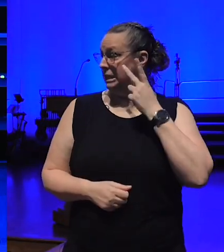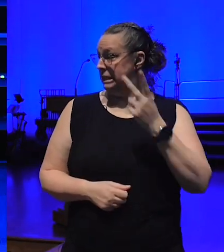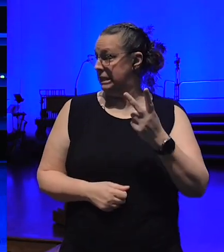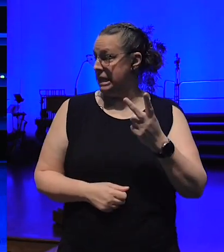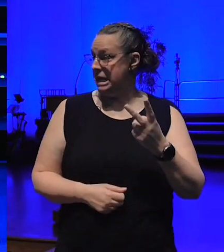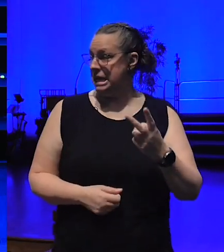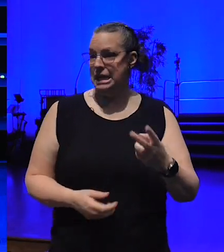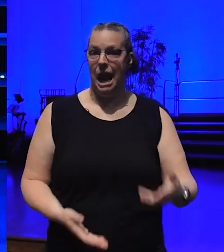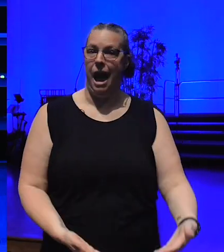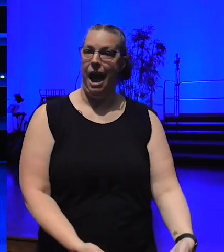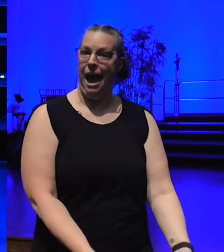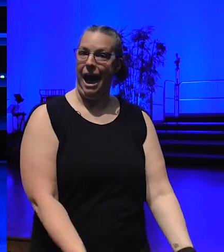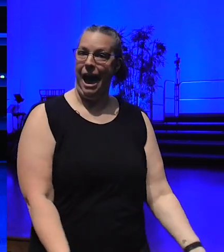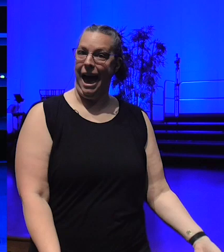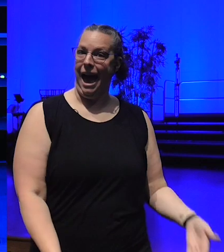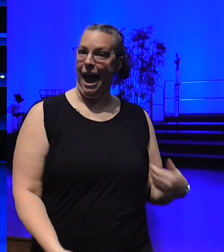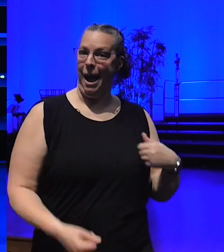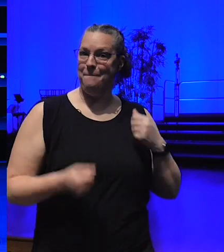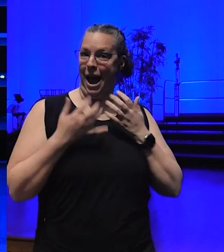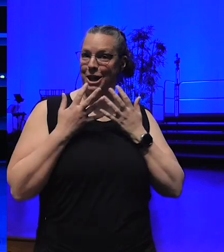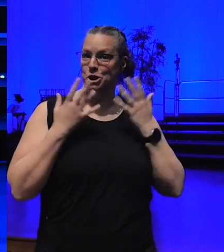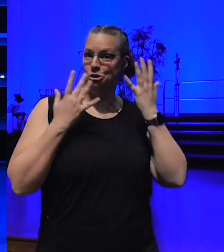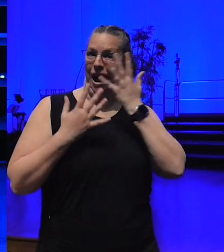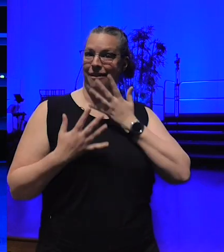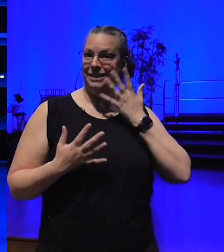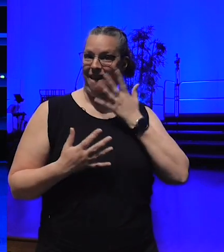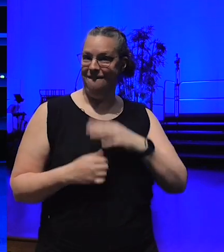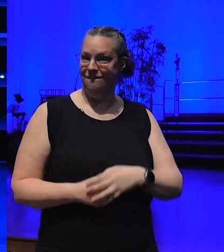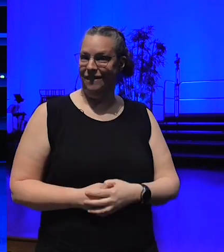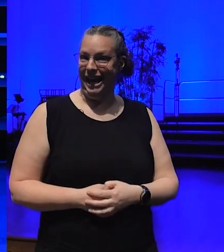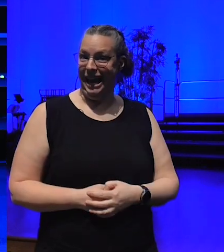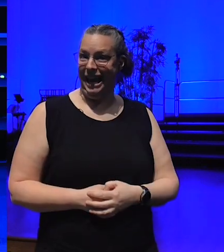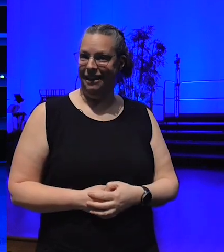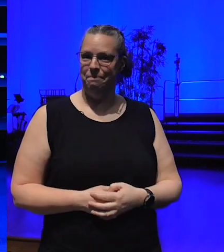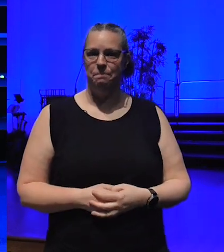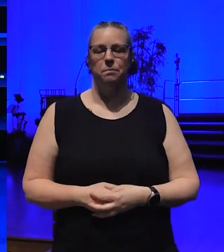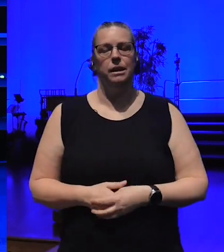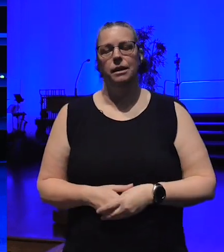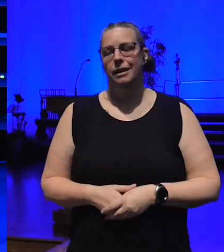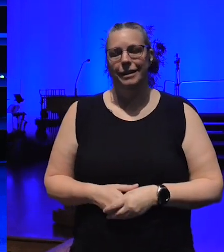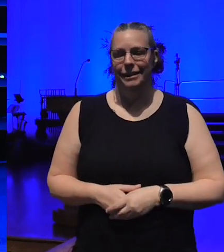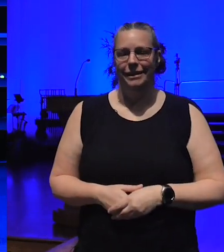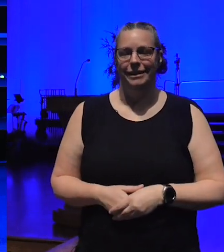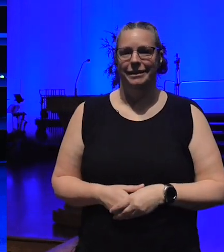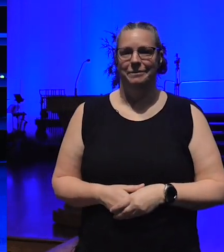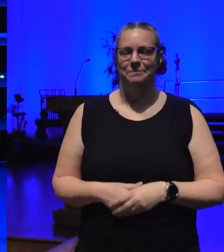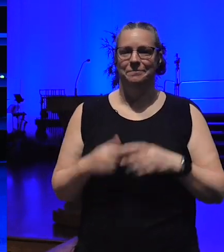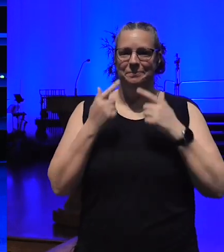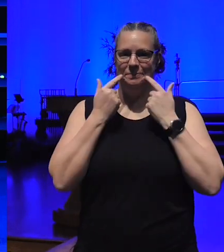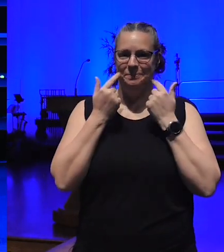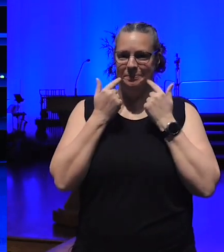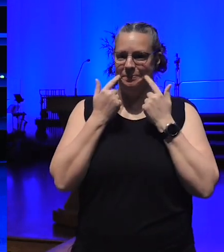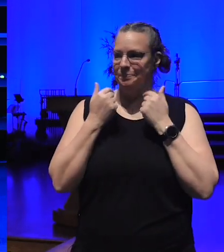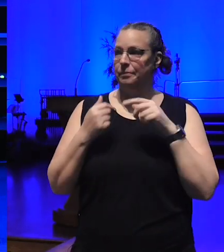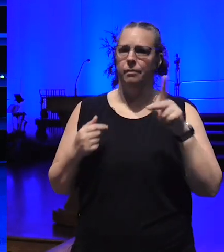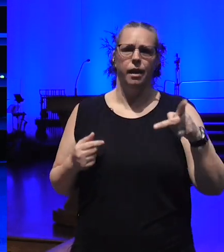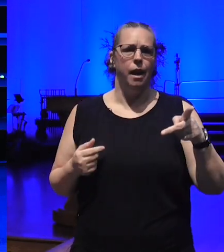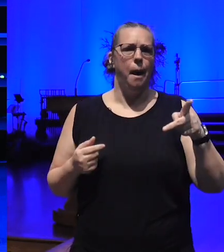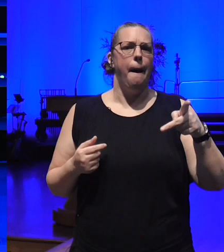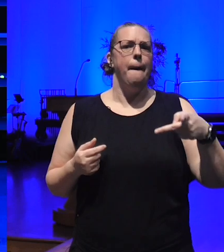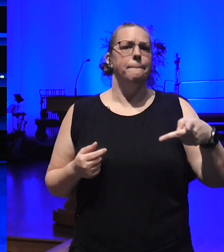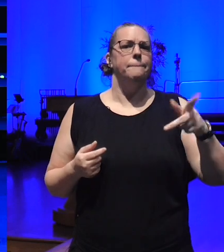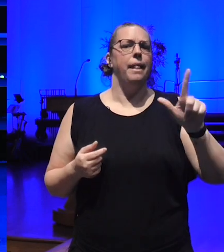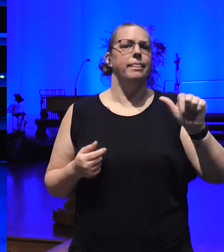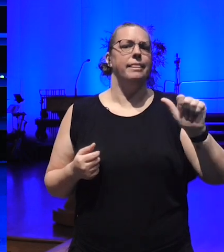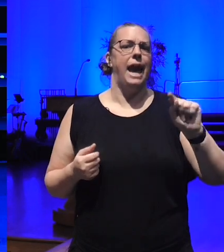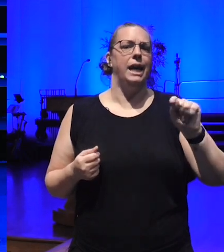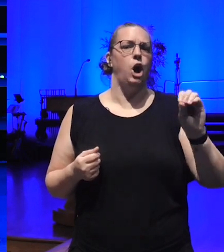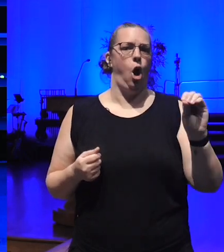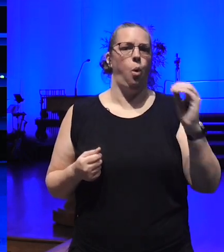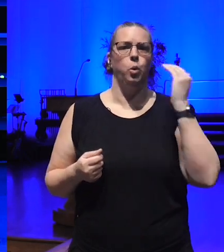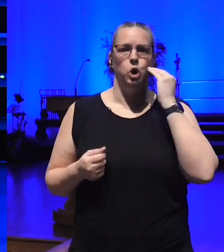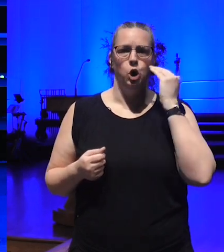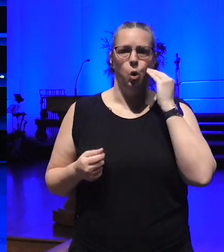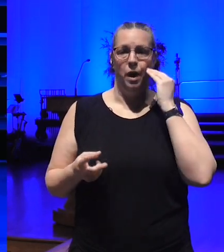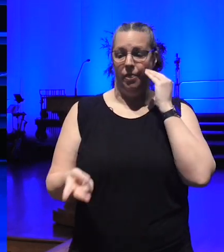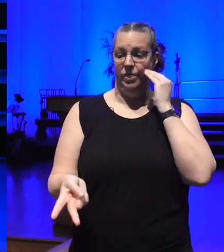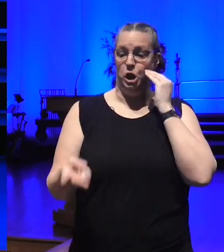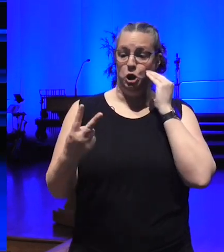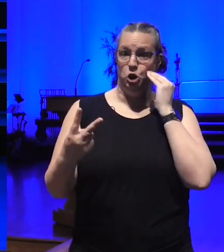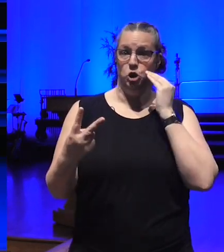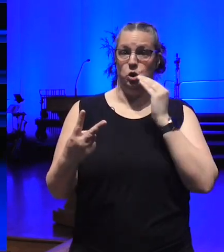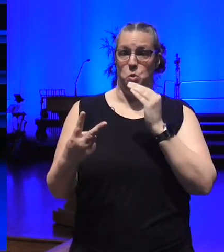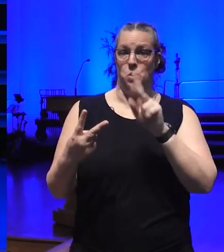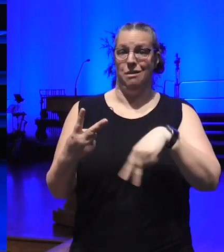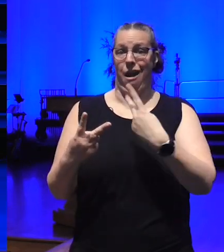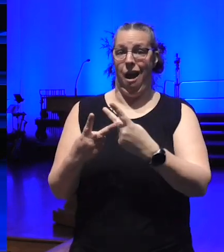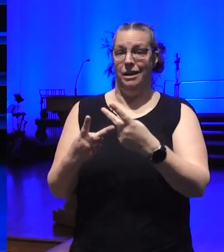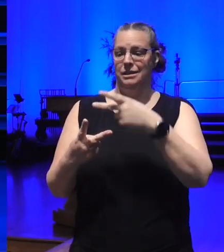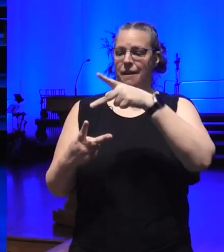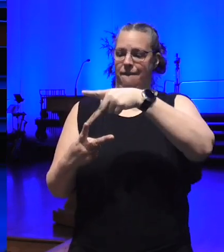knees Plato knew this as well he said that there are two types of love filia and Aeros